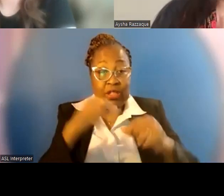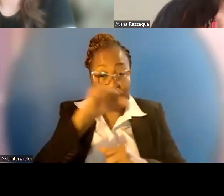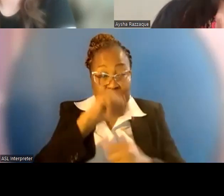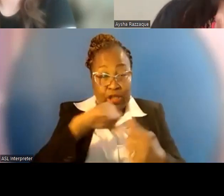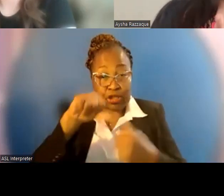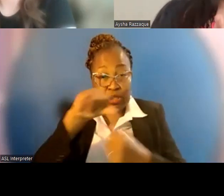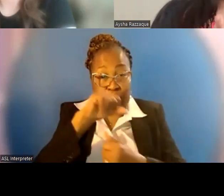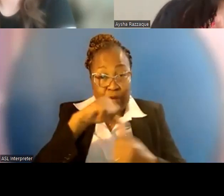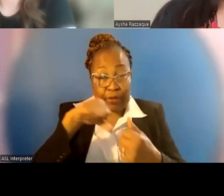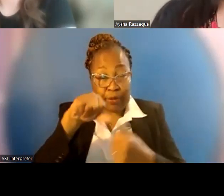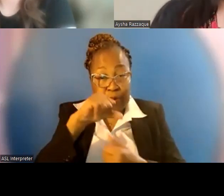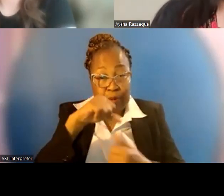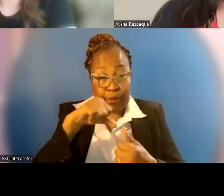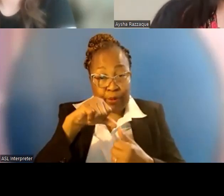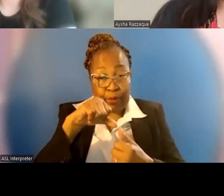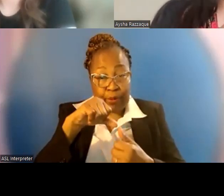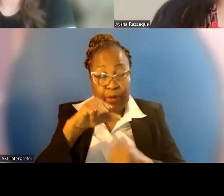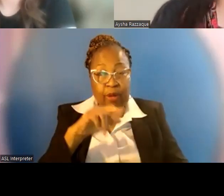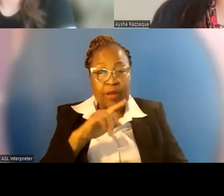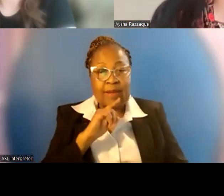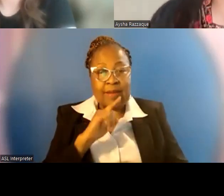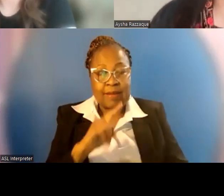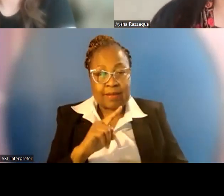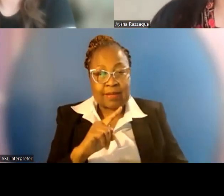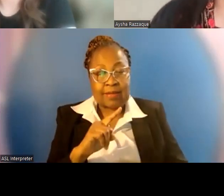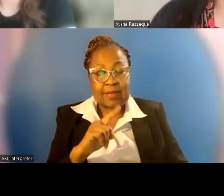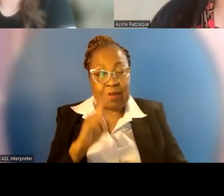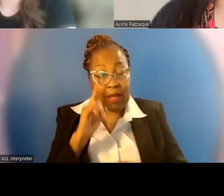it's, I think it's really important